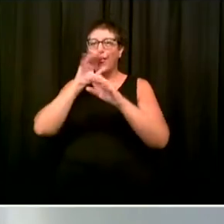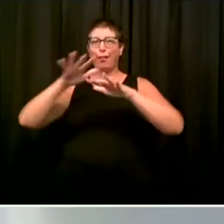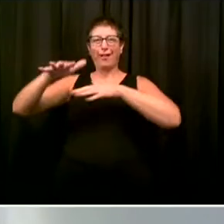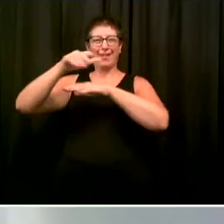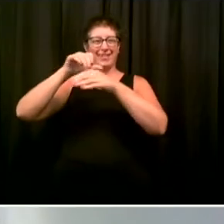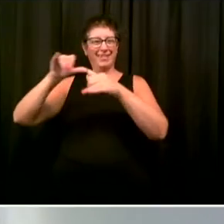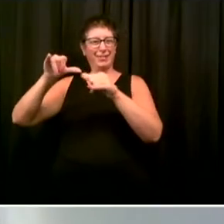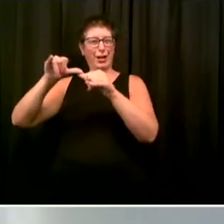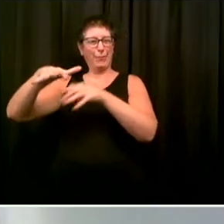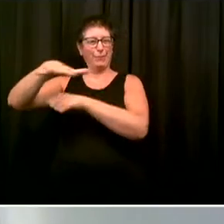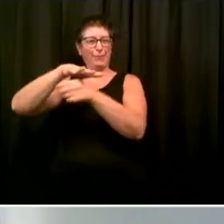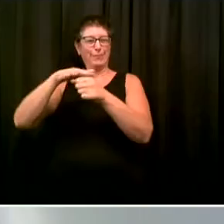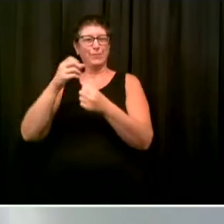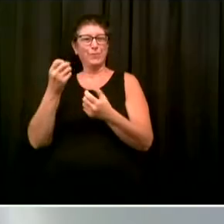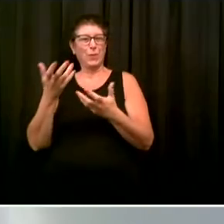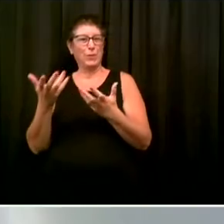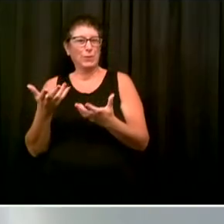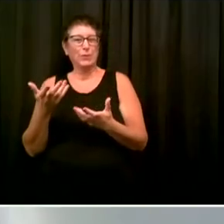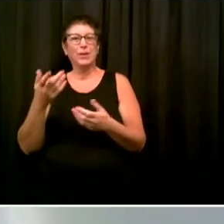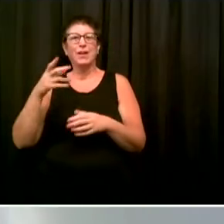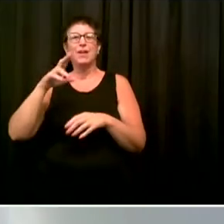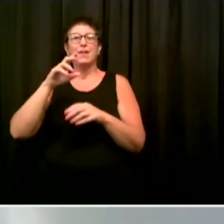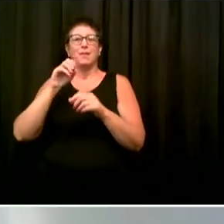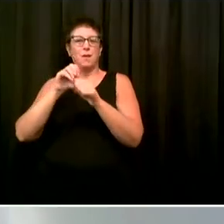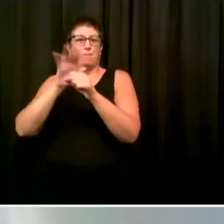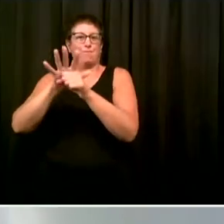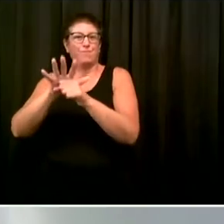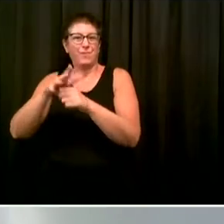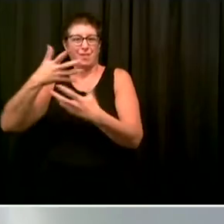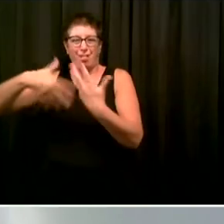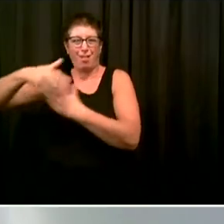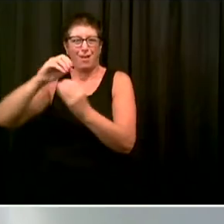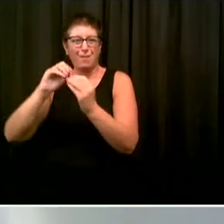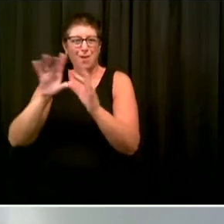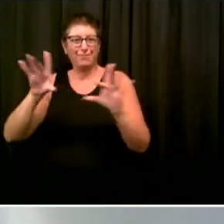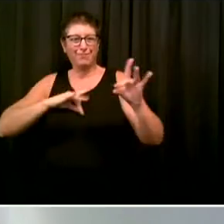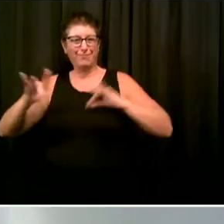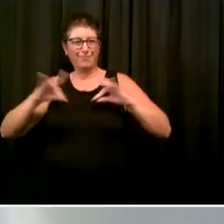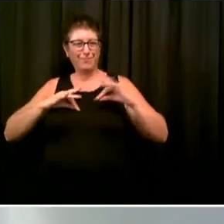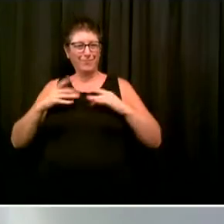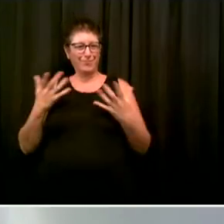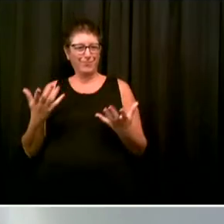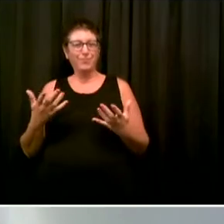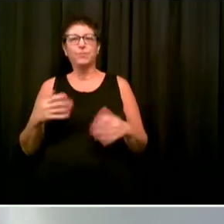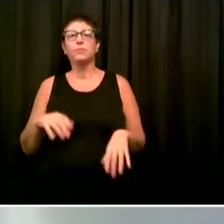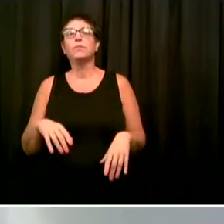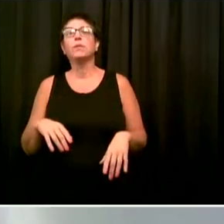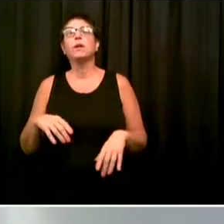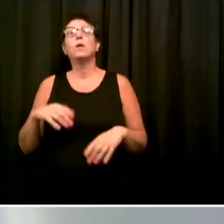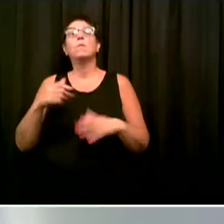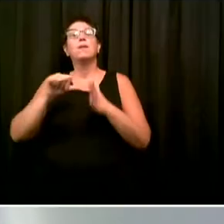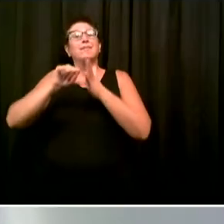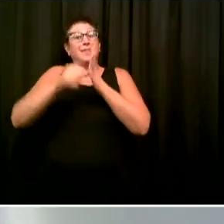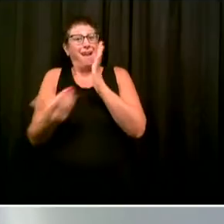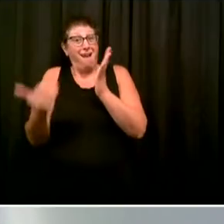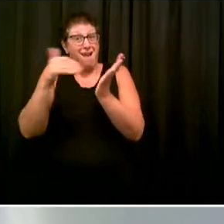OTHER PEOPLE, THE FACT THAT YOU HAVE SOCIAL NETWORKS THAT CAN BRIDGE ACROSS OTHER